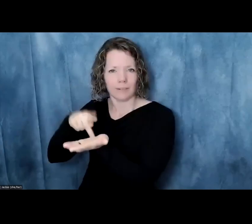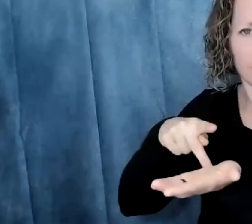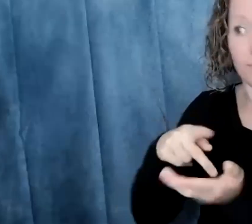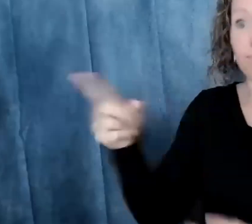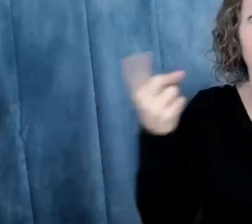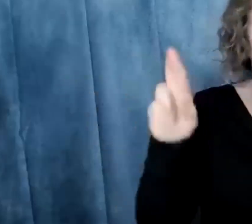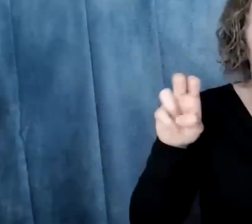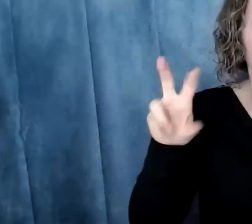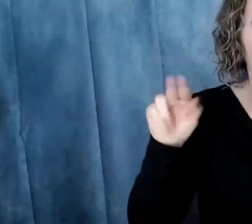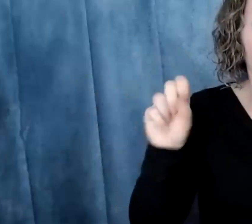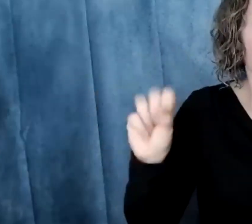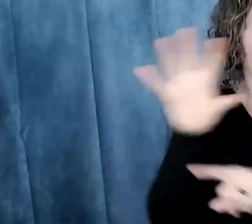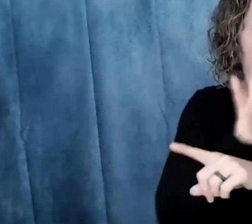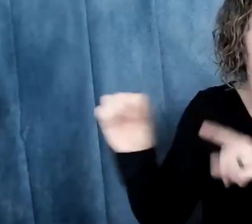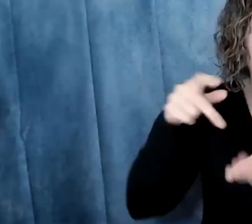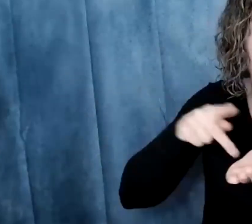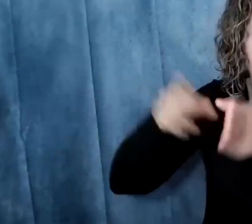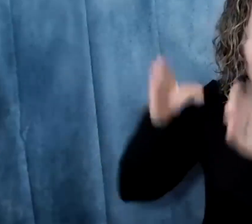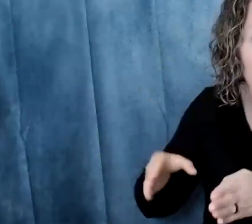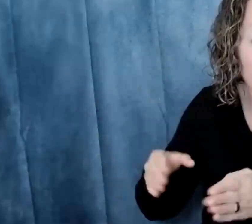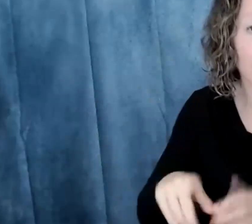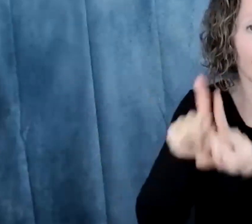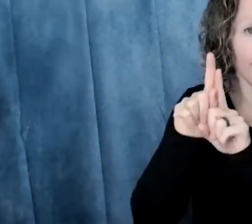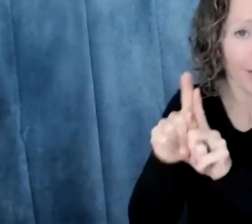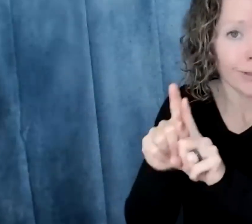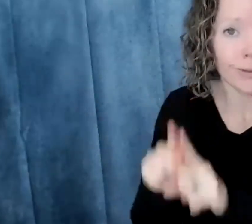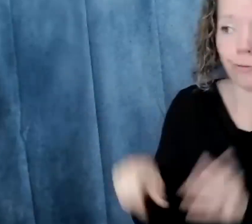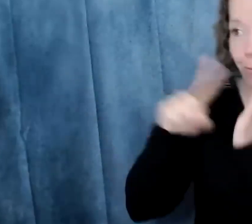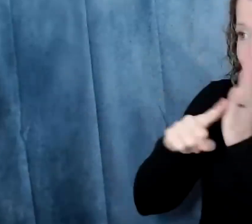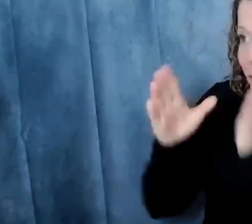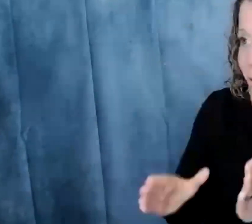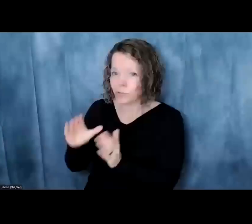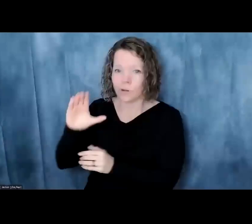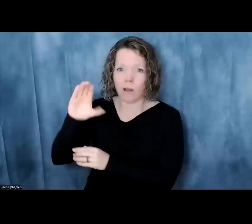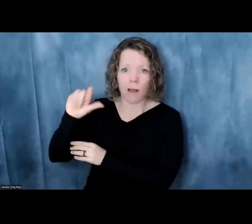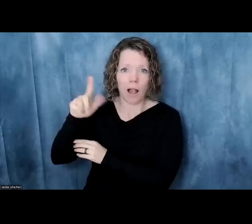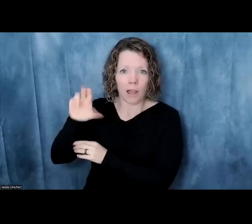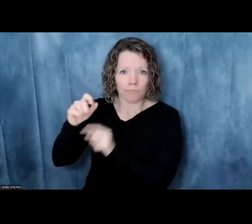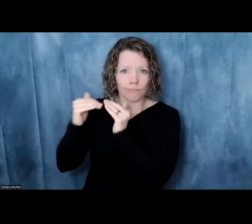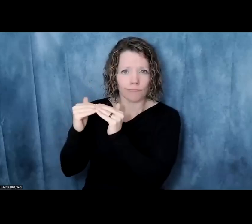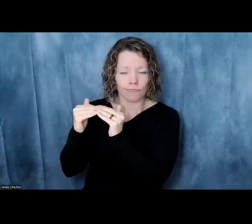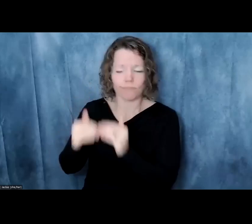psychiatrist, mentor, researcher, and colleague. She conducts research at multiple levels of